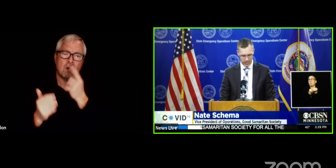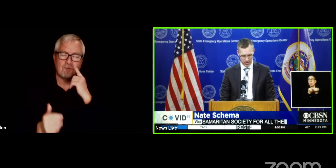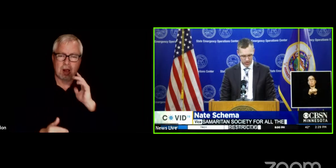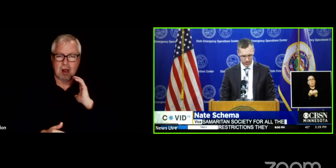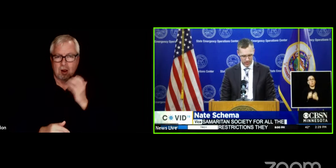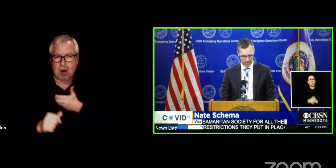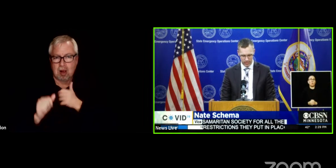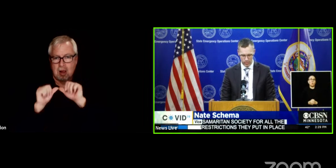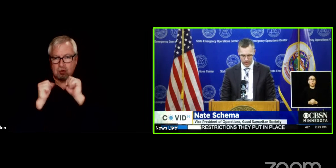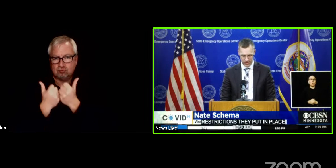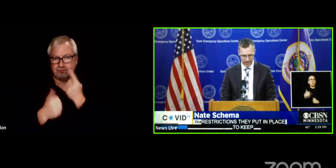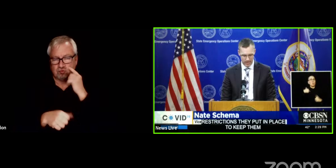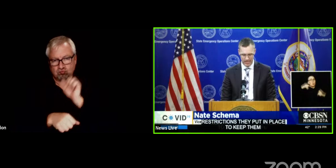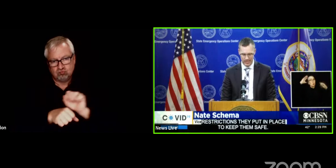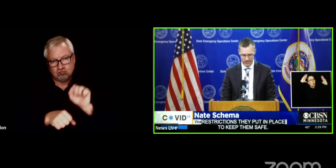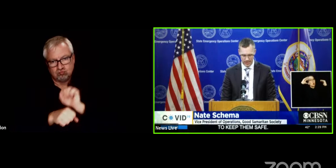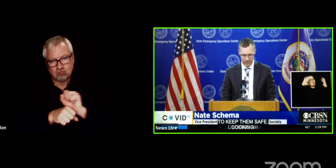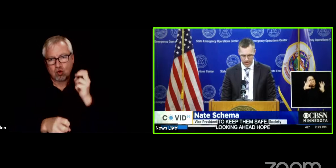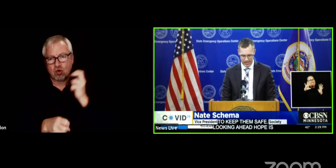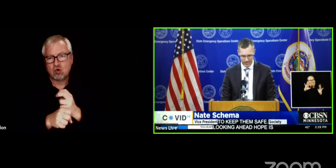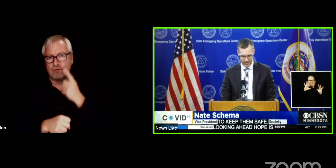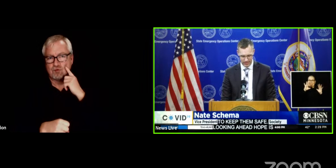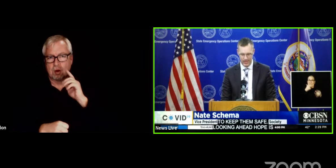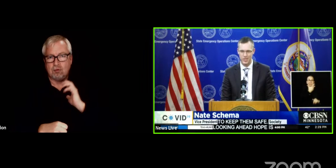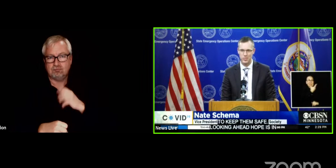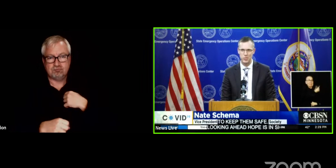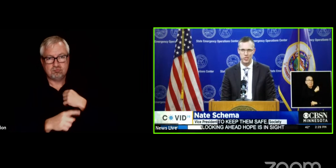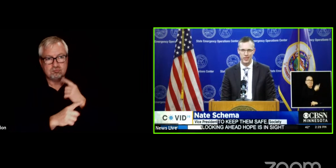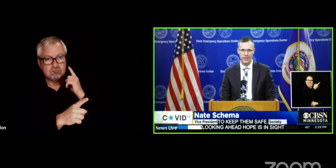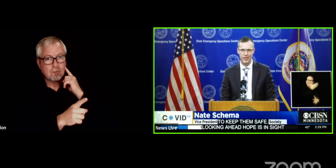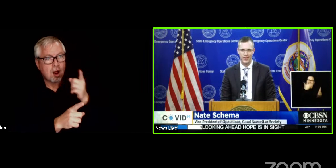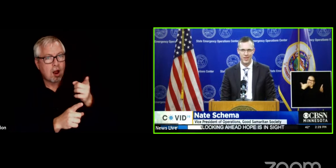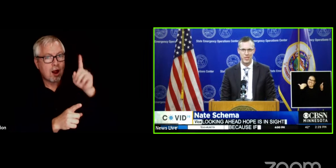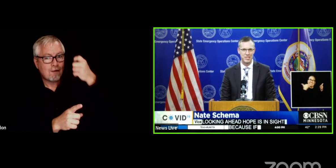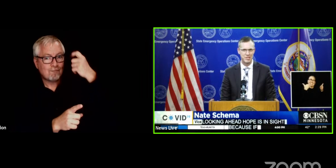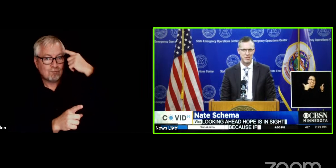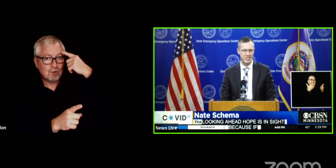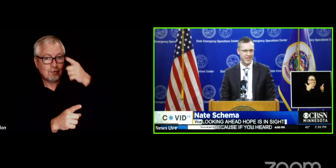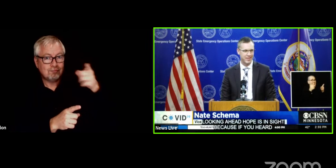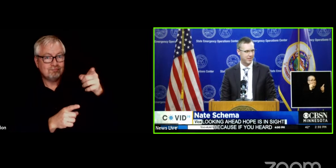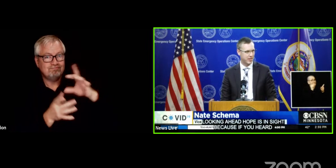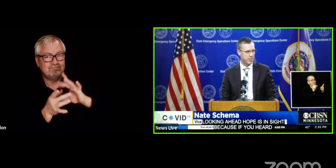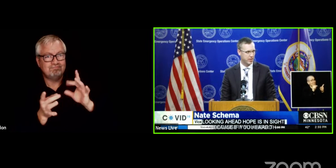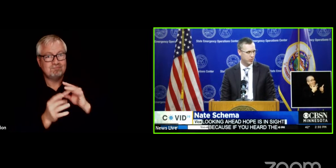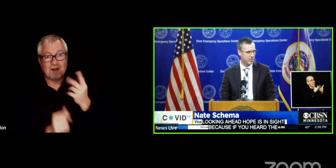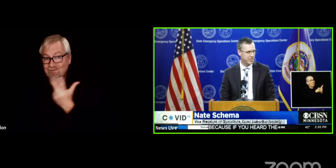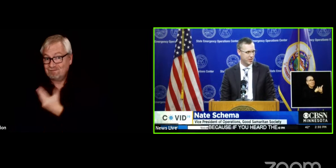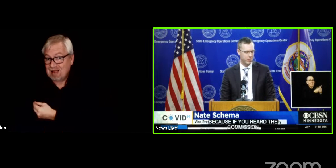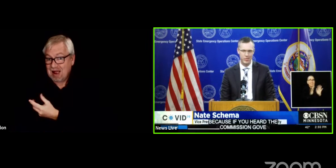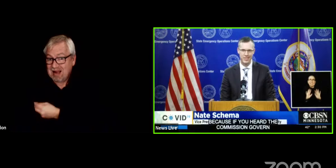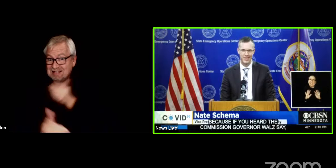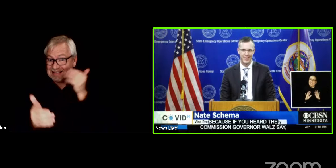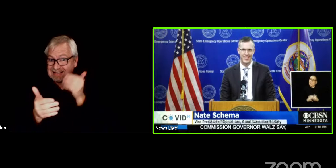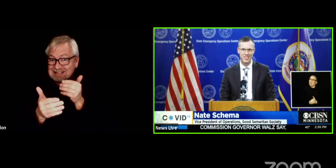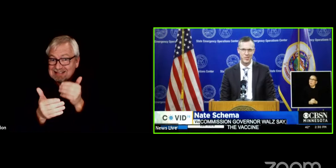COMMISSIONER AND GOVERNOR WALZ SAY, THE VACCINE IS ON THE HORIZON AND NOT TO BE TO CHEEKY, WE CONTINUES TO SAY, LIKE IN STAR WARS, THIS IS THE